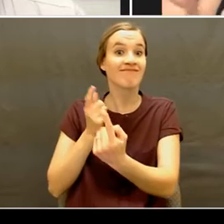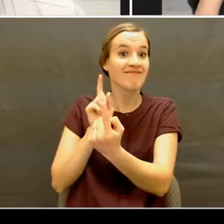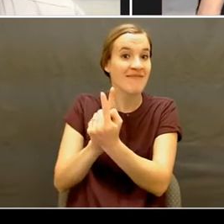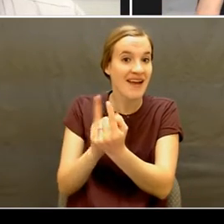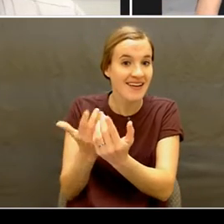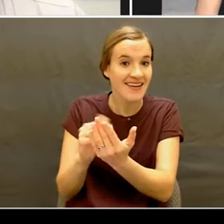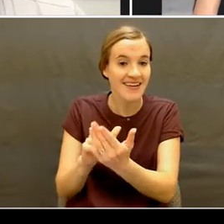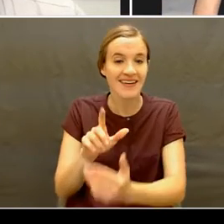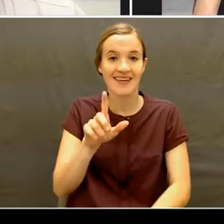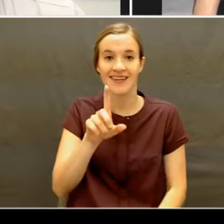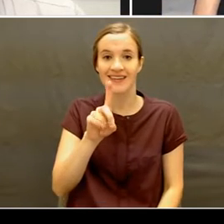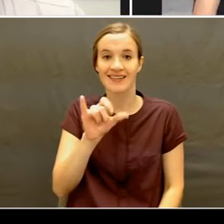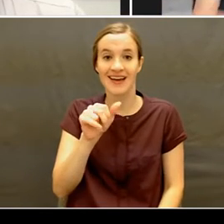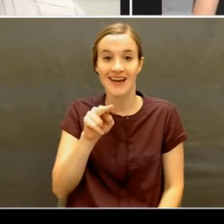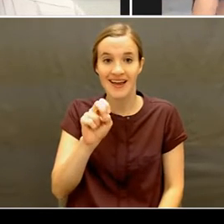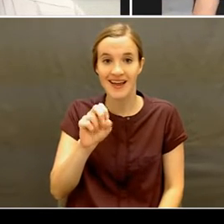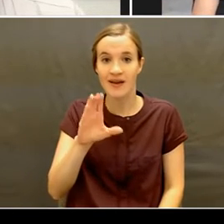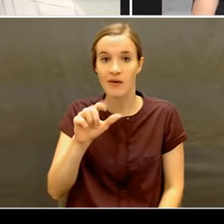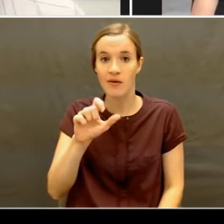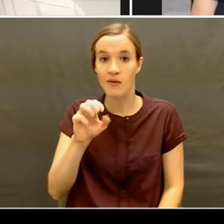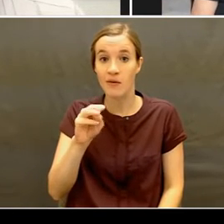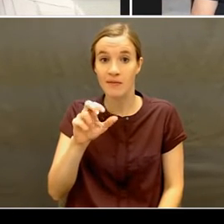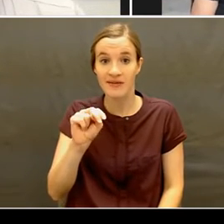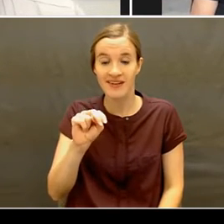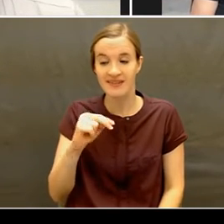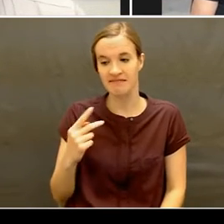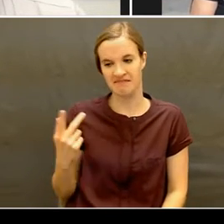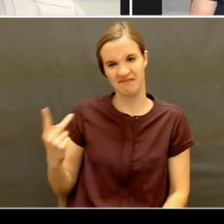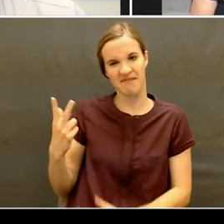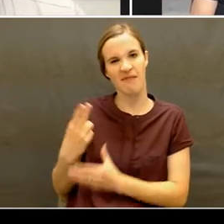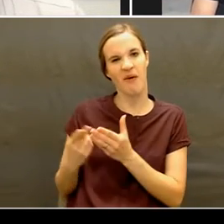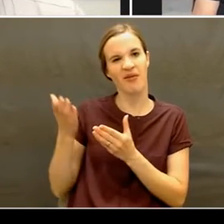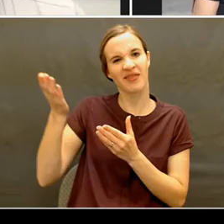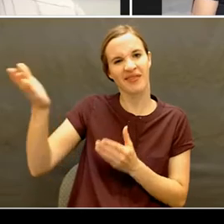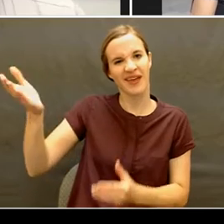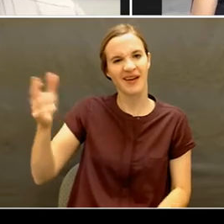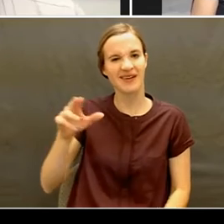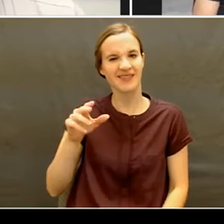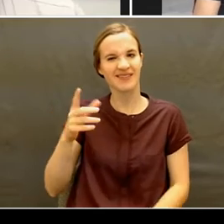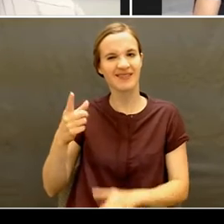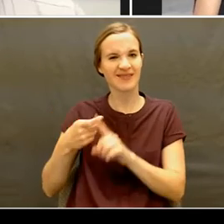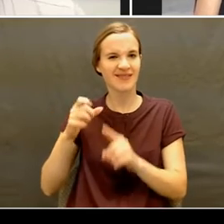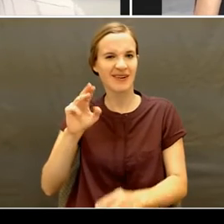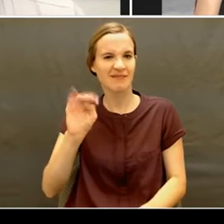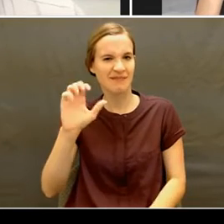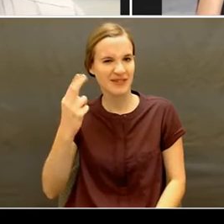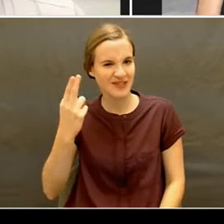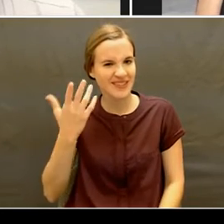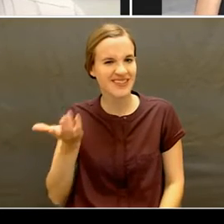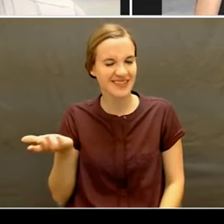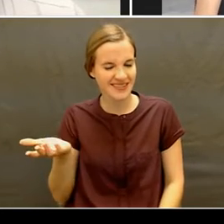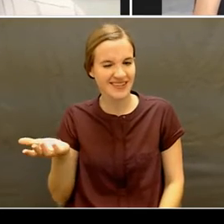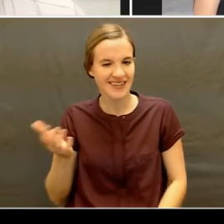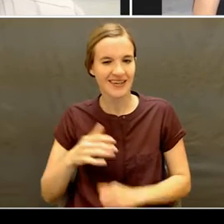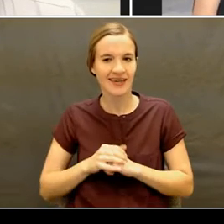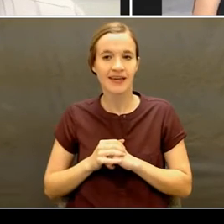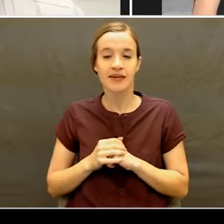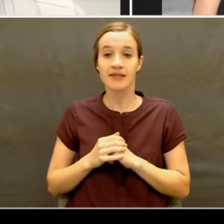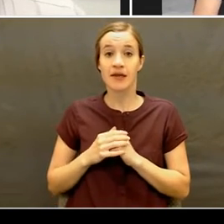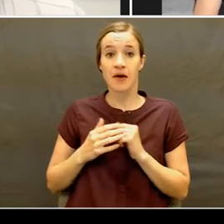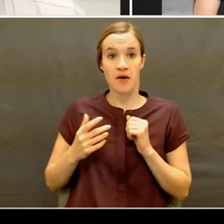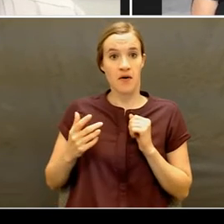Michigan. And so we were spending um, summers together. So we decided okay, things are happening